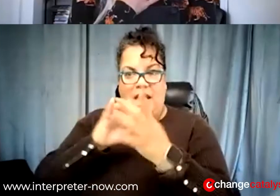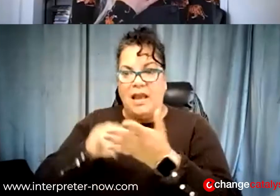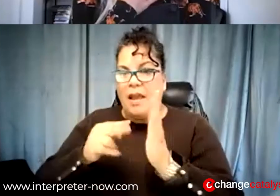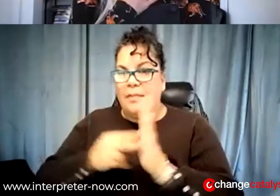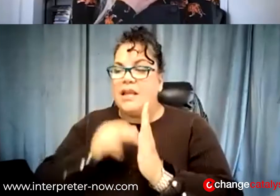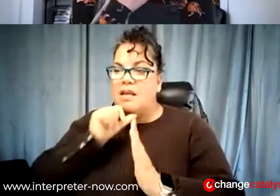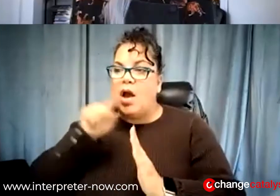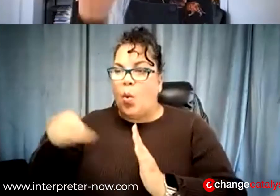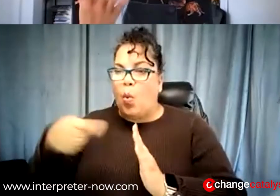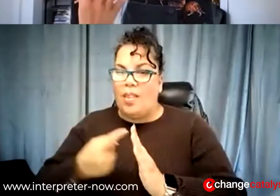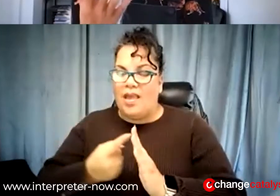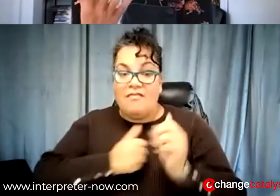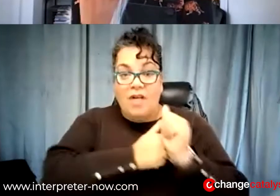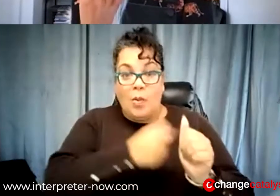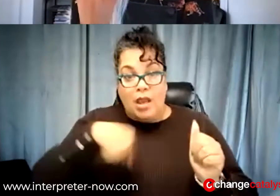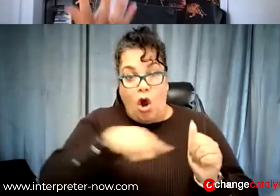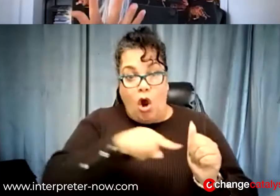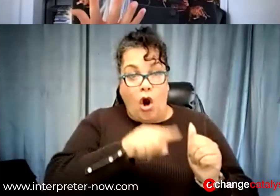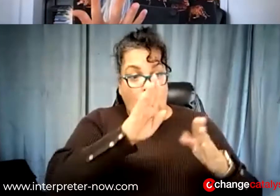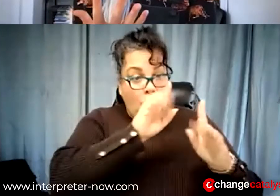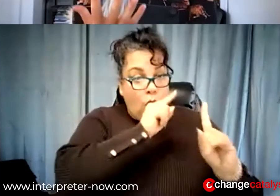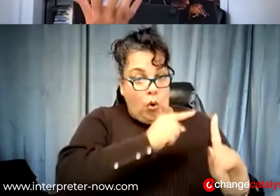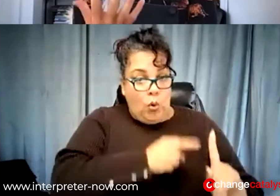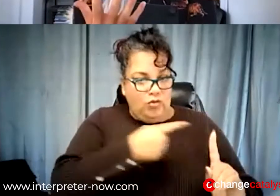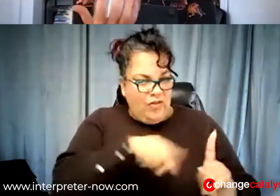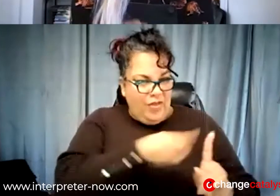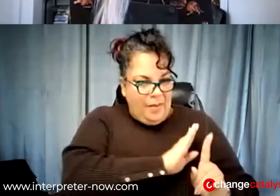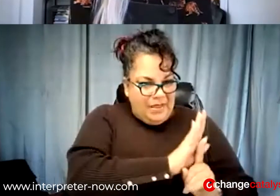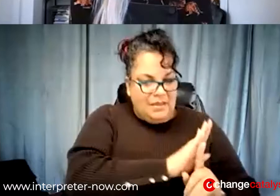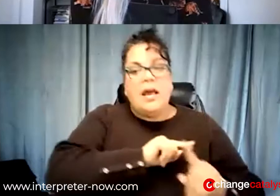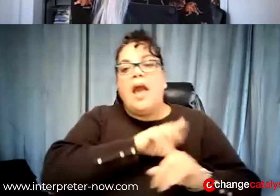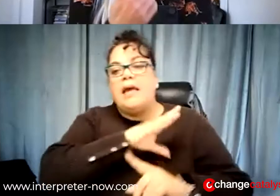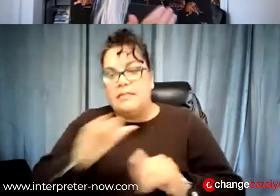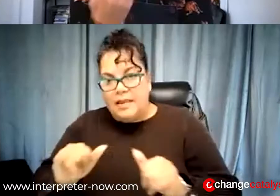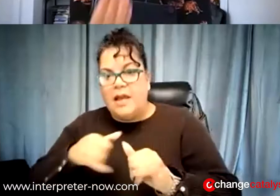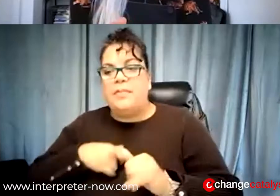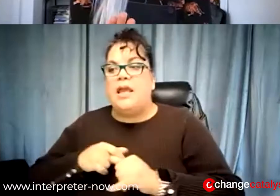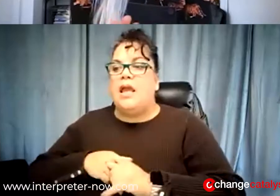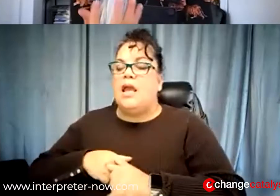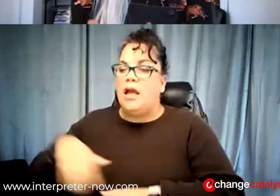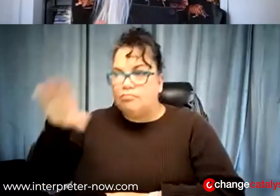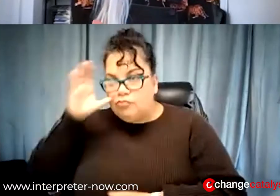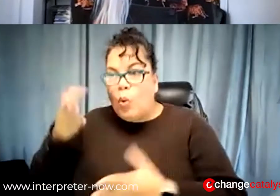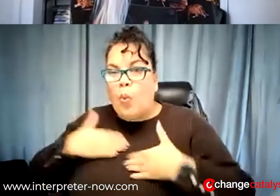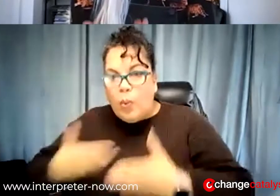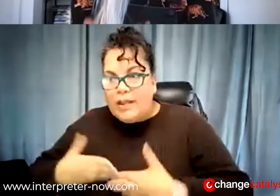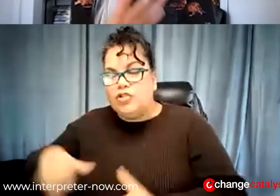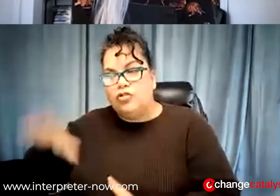as a business, but very much being responsive and receptive to hearing what other goals our community has that we might serve.